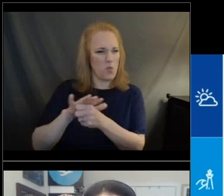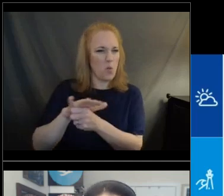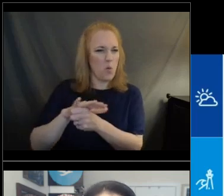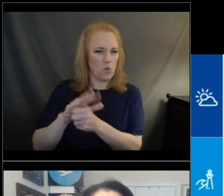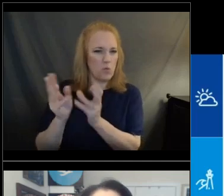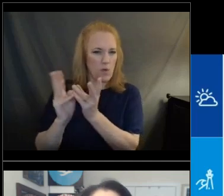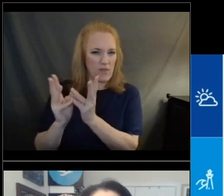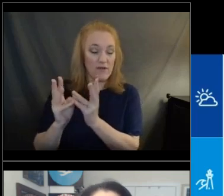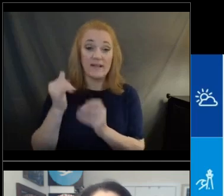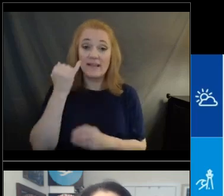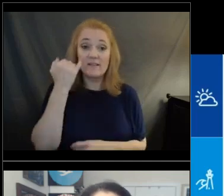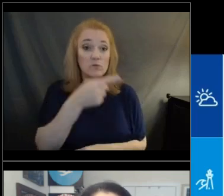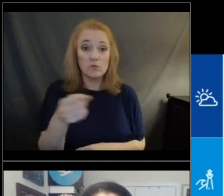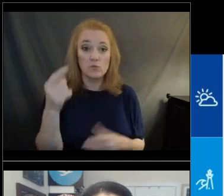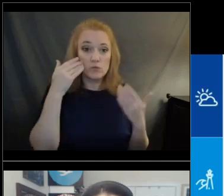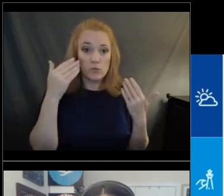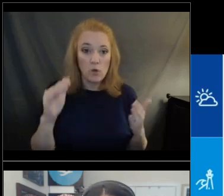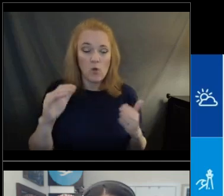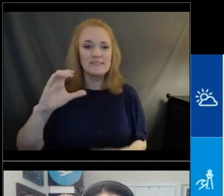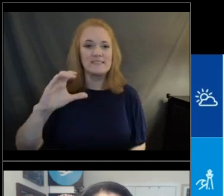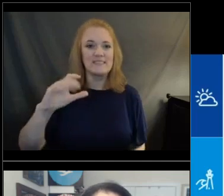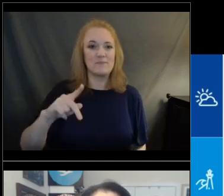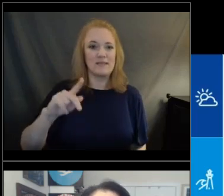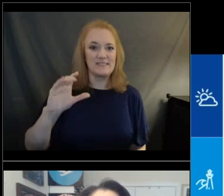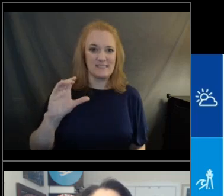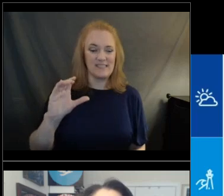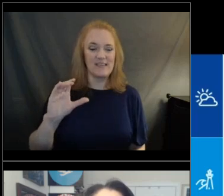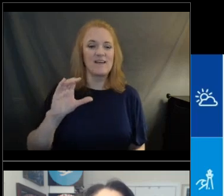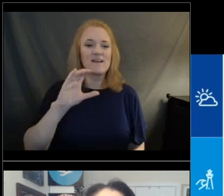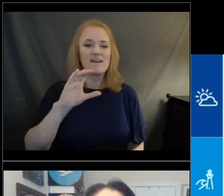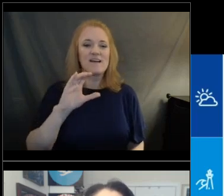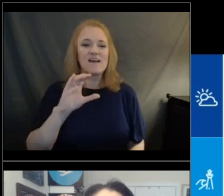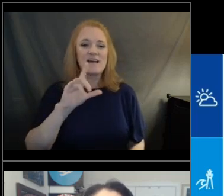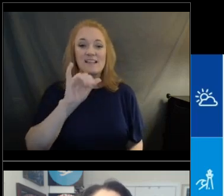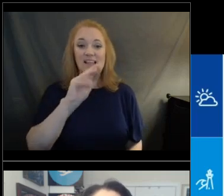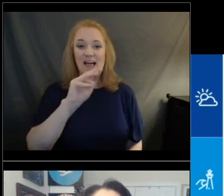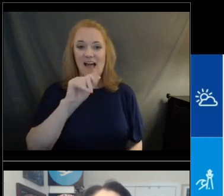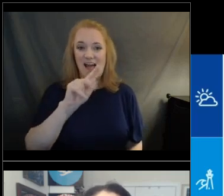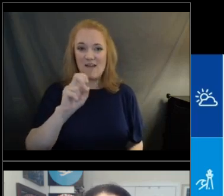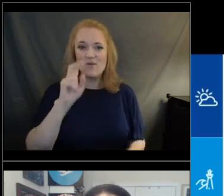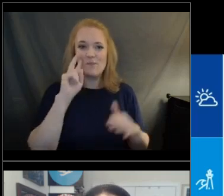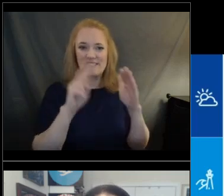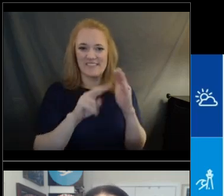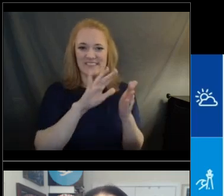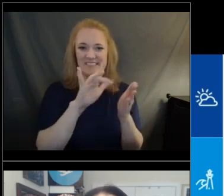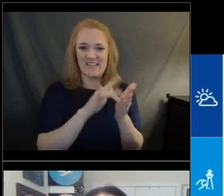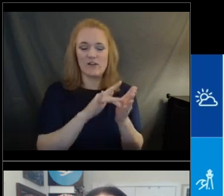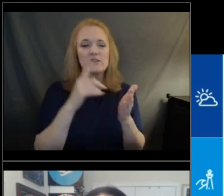not aware, CPC, the Climate Prediction Center, is responsible for issuing long range climatological